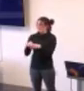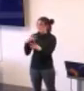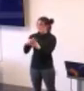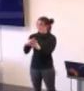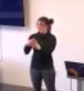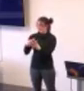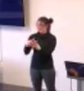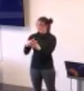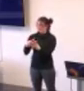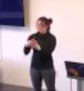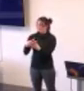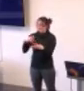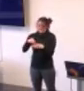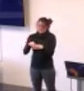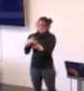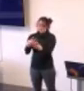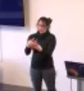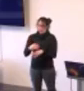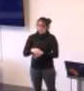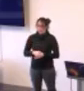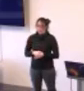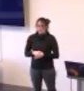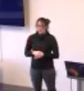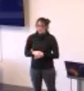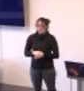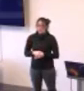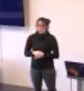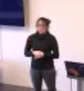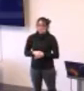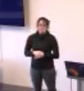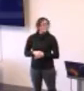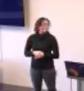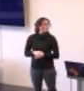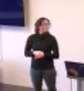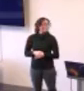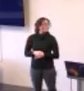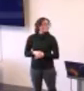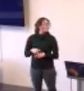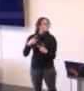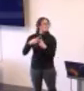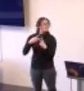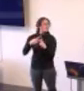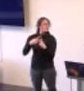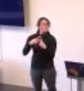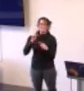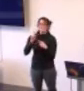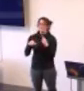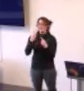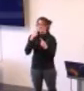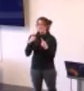So the sign we're using for jails is this. Because it's short term.